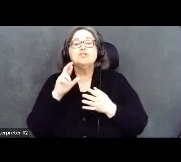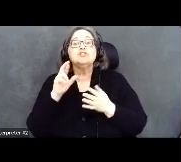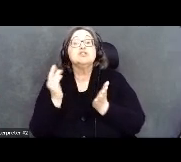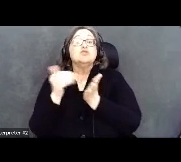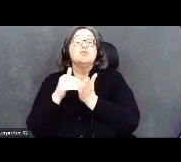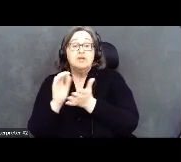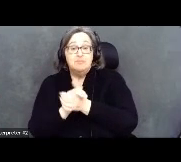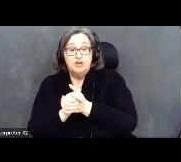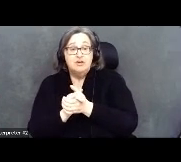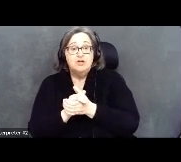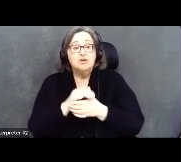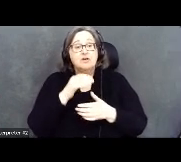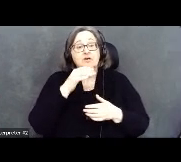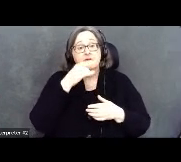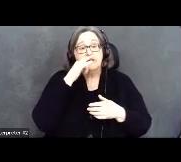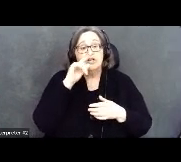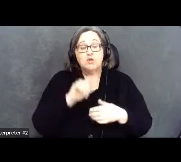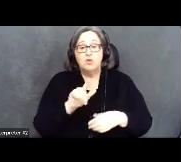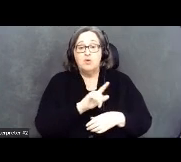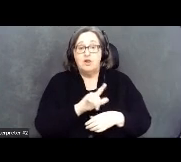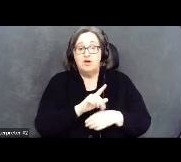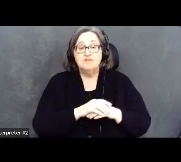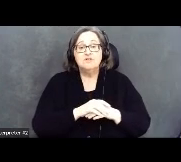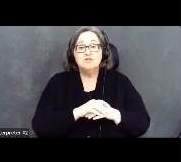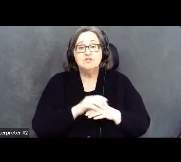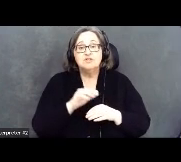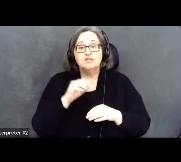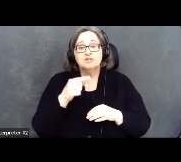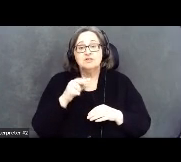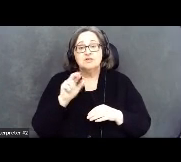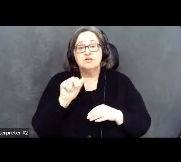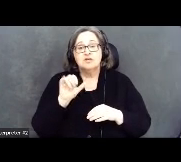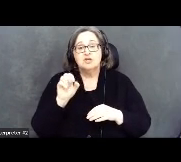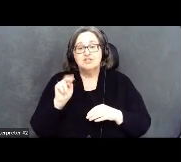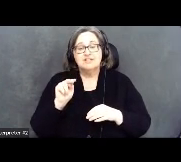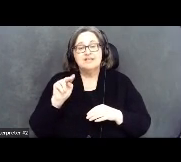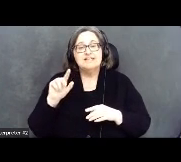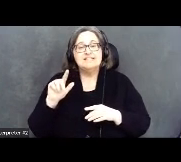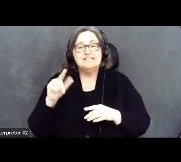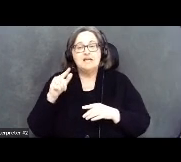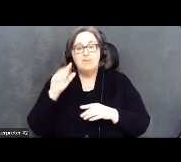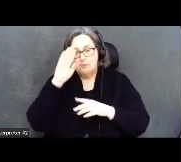on the lower left hand side, that's Grayson, his stepbrother. They are 11 months apart.